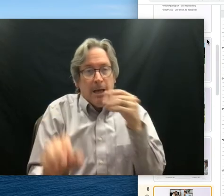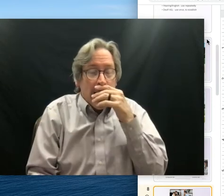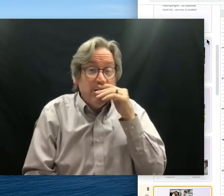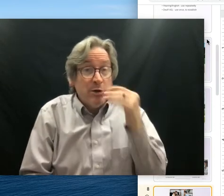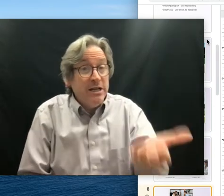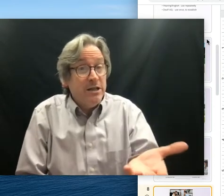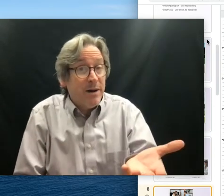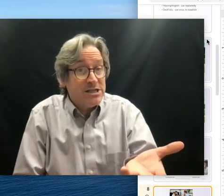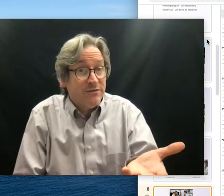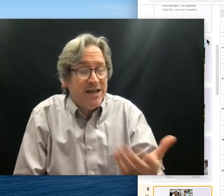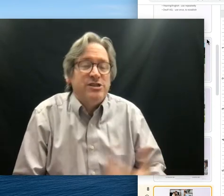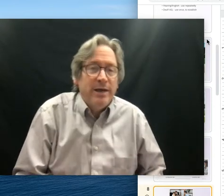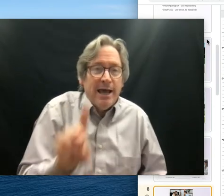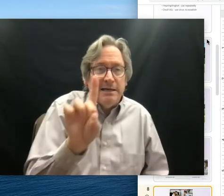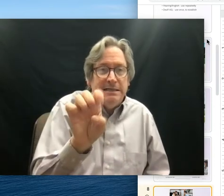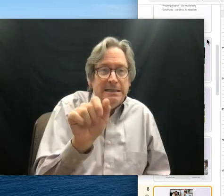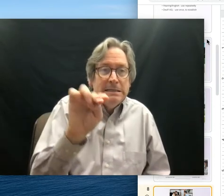and you don't need the apostrophe yes you can dean's